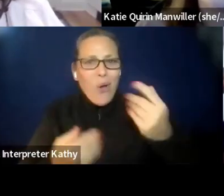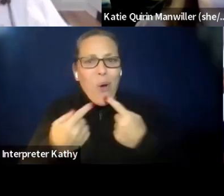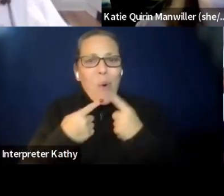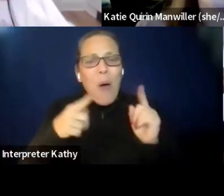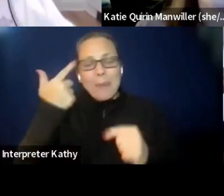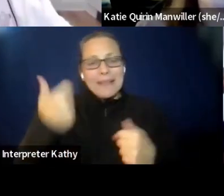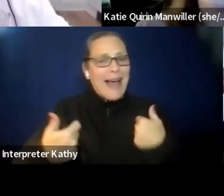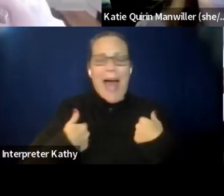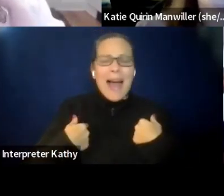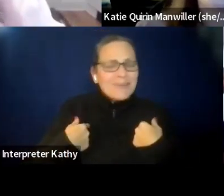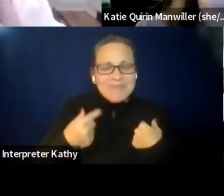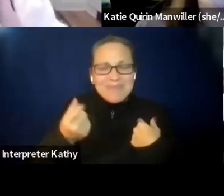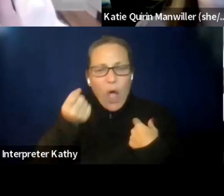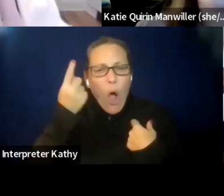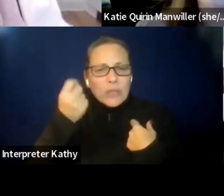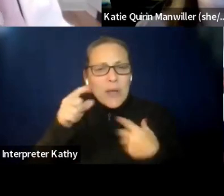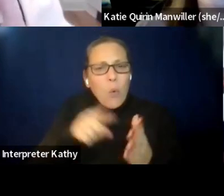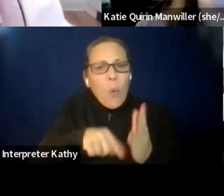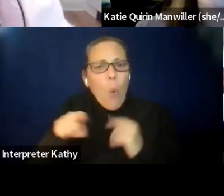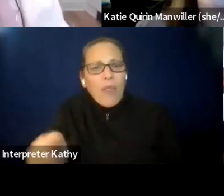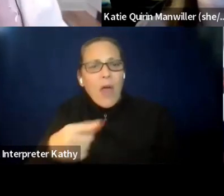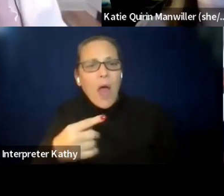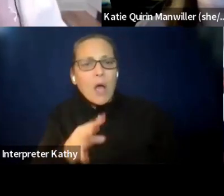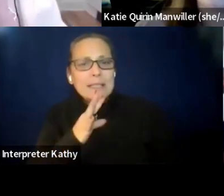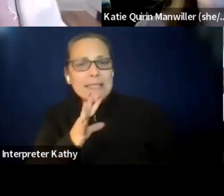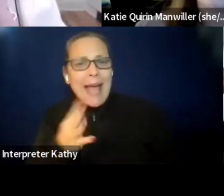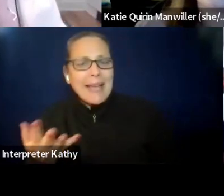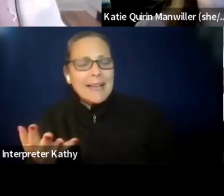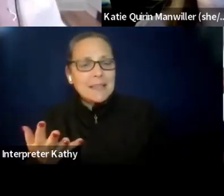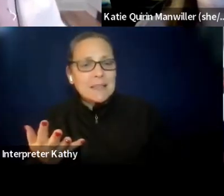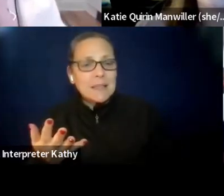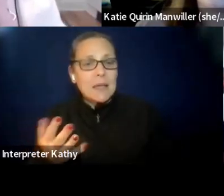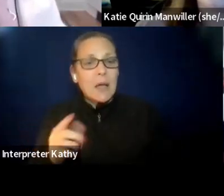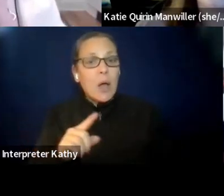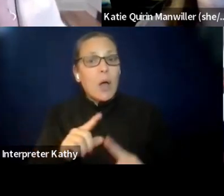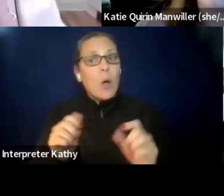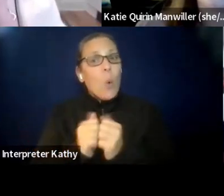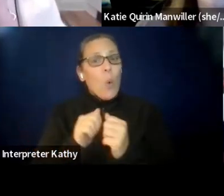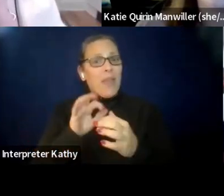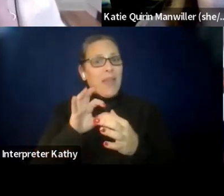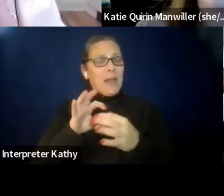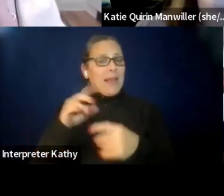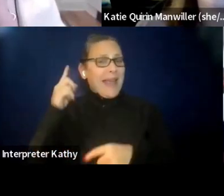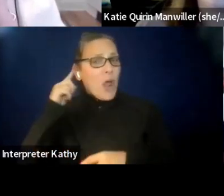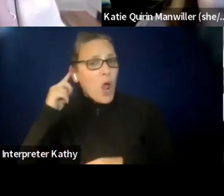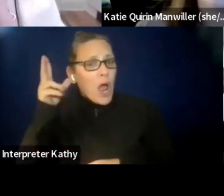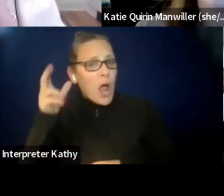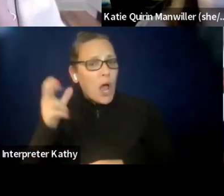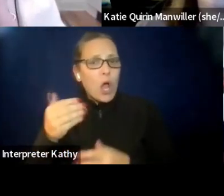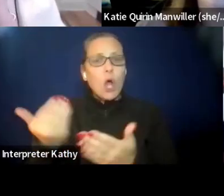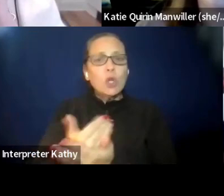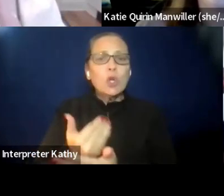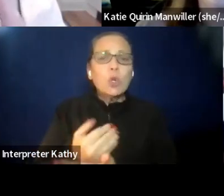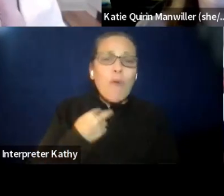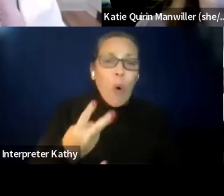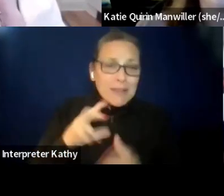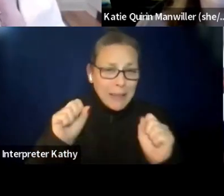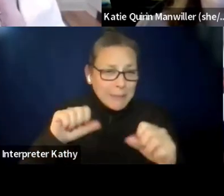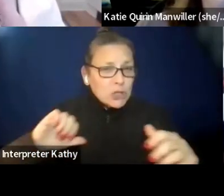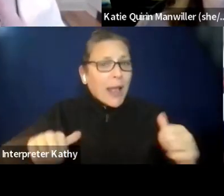always the conversations that don't go well because I can't understand what the other person is saying.